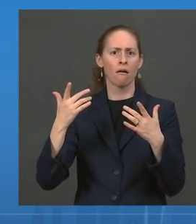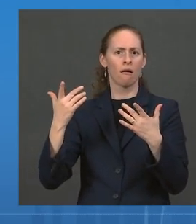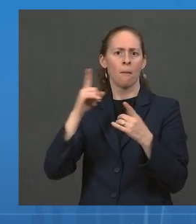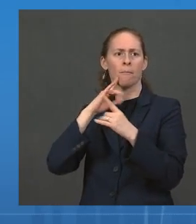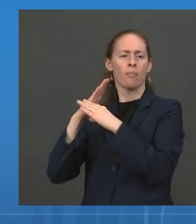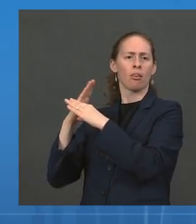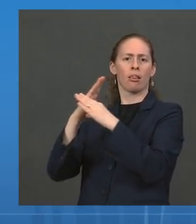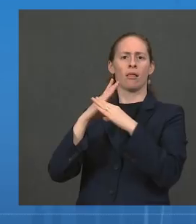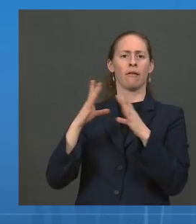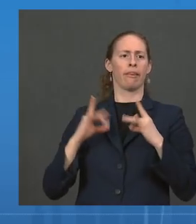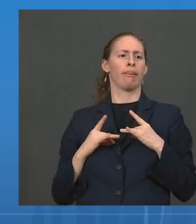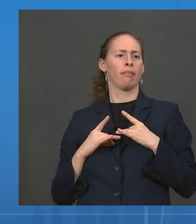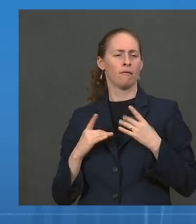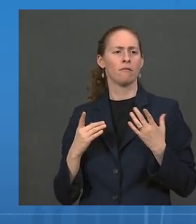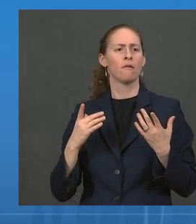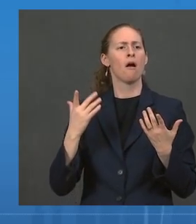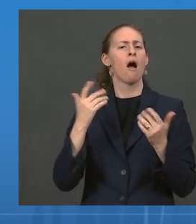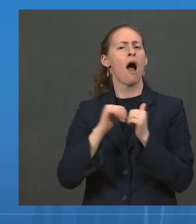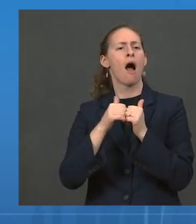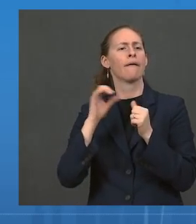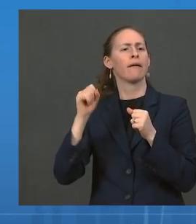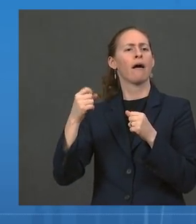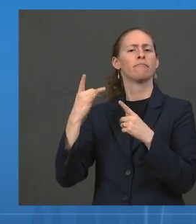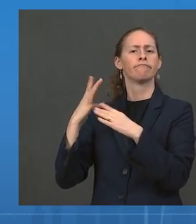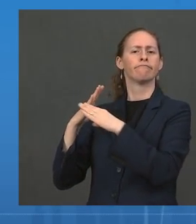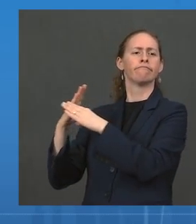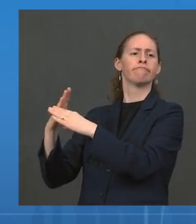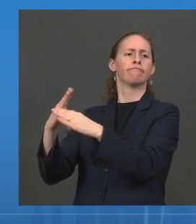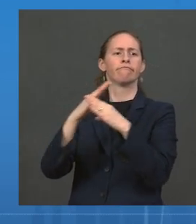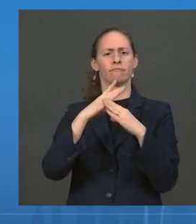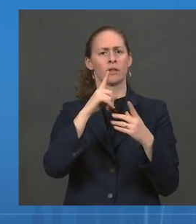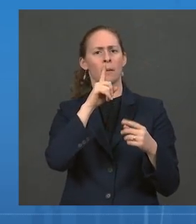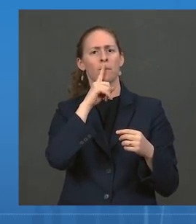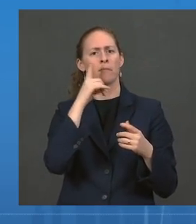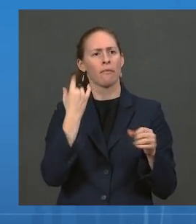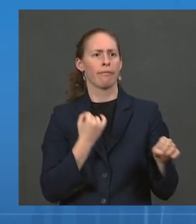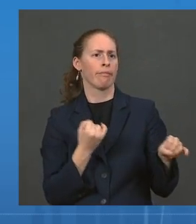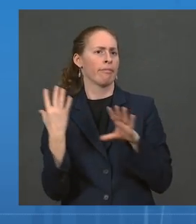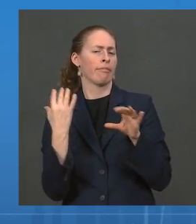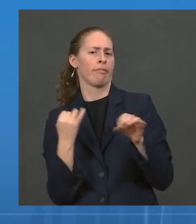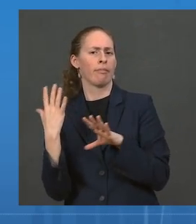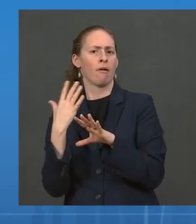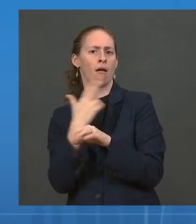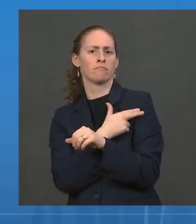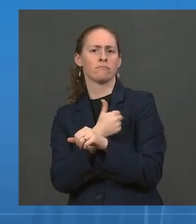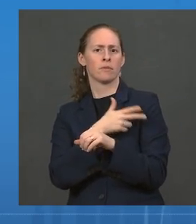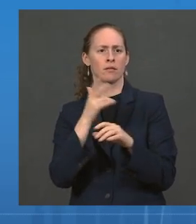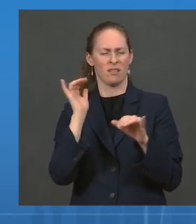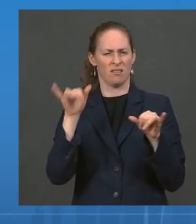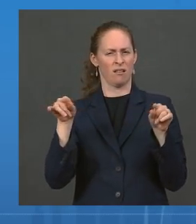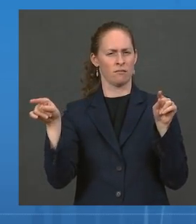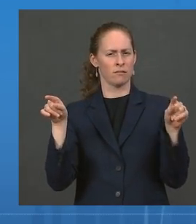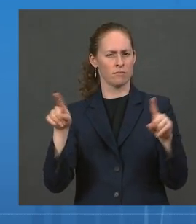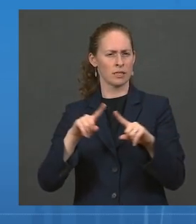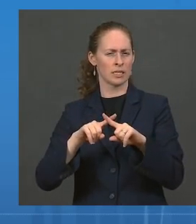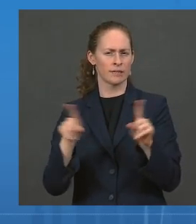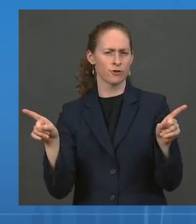against hospitalization and deaths. Obviously, young individuals have a much less